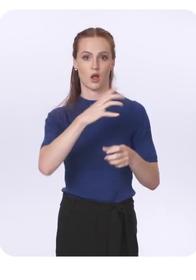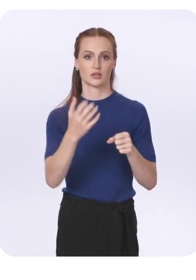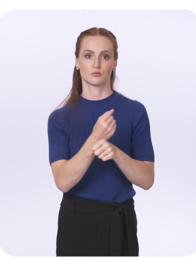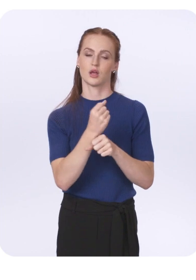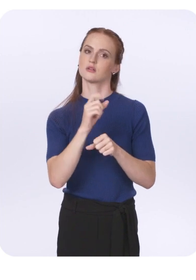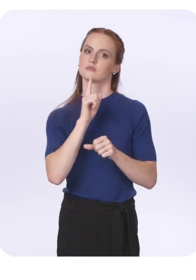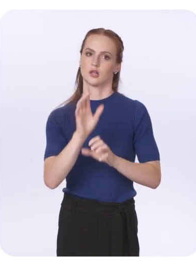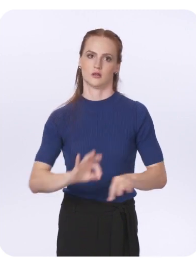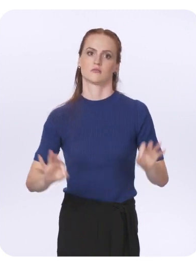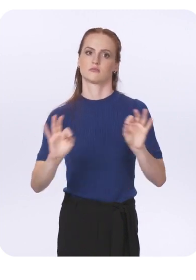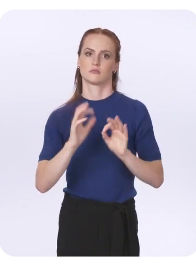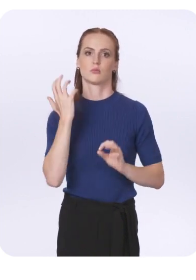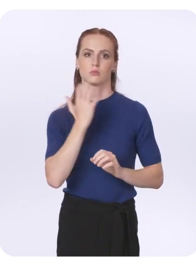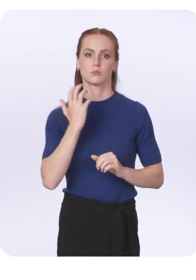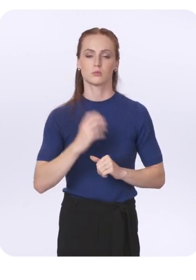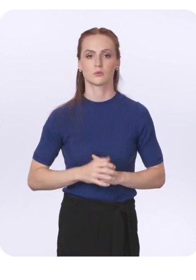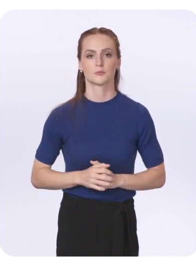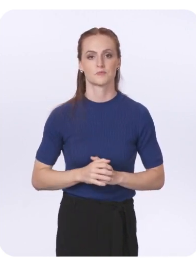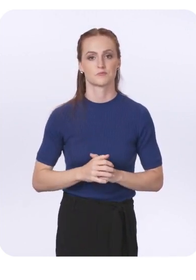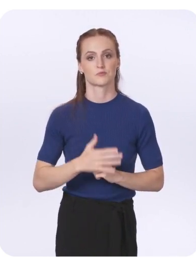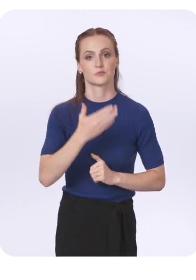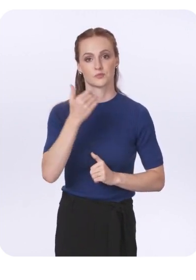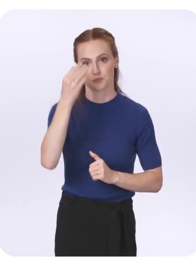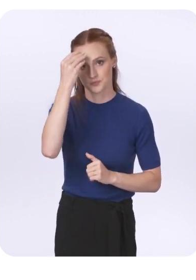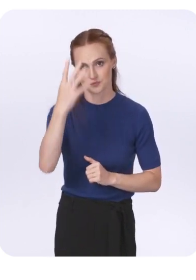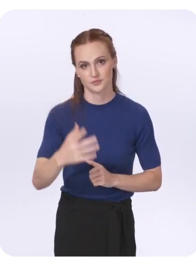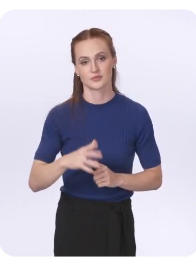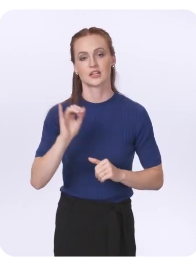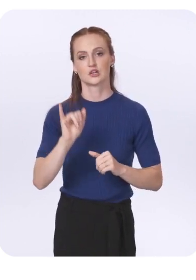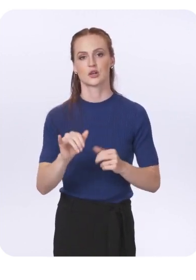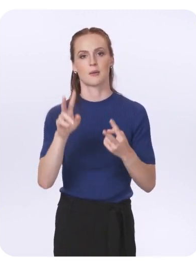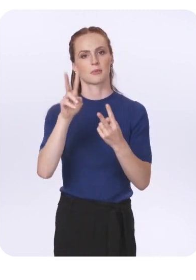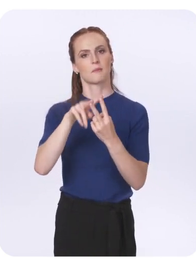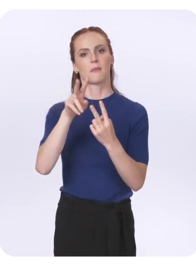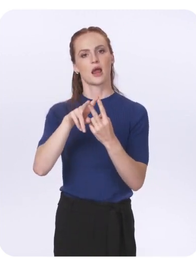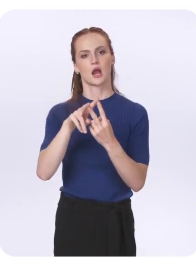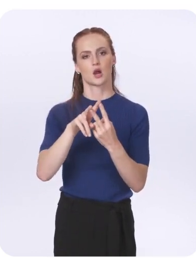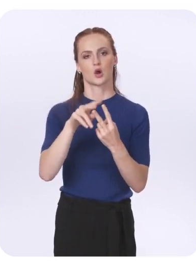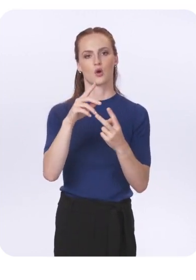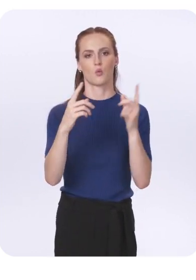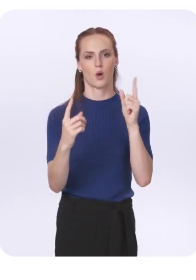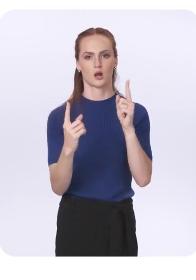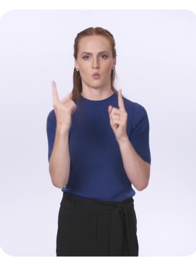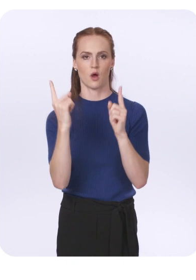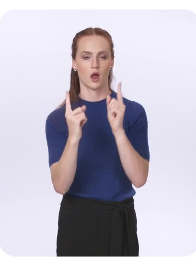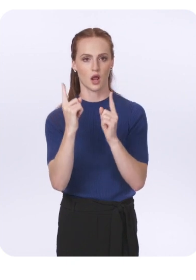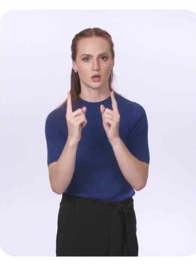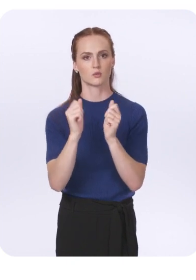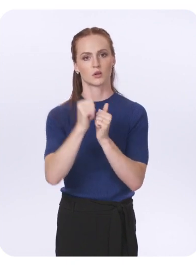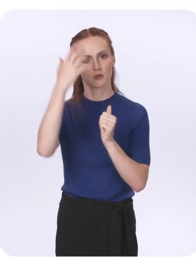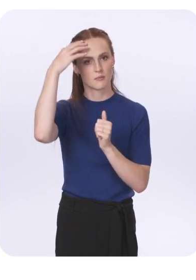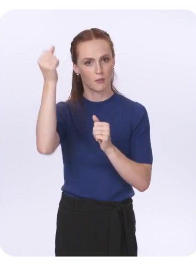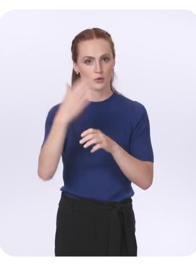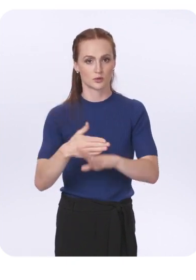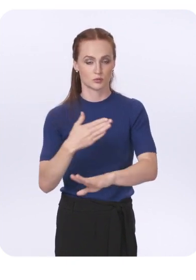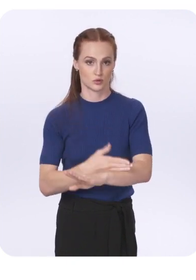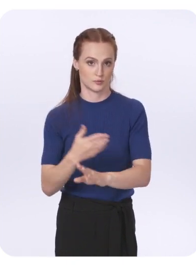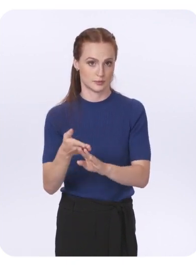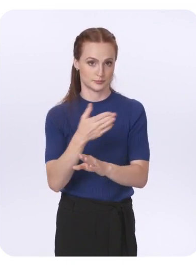will be substantial of those high res textures. Better yet, this can also be paired 1 to 1 with the memory improvements we cited earlier.